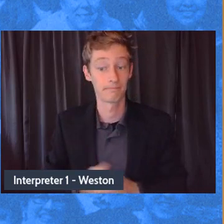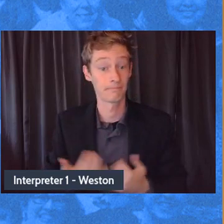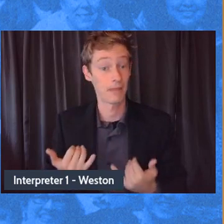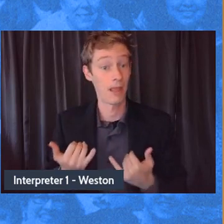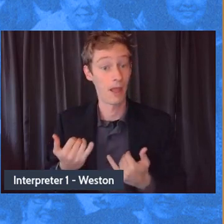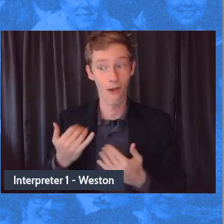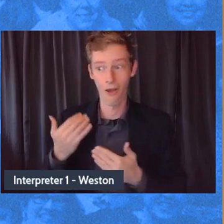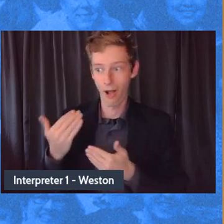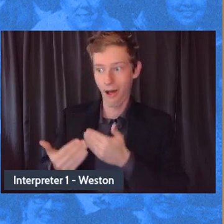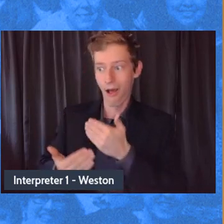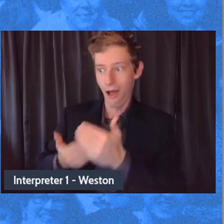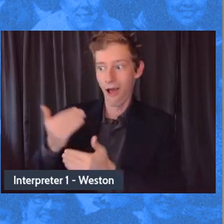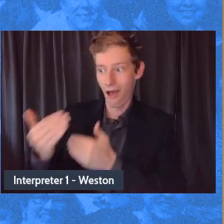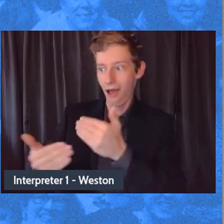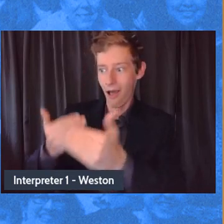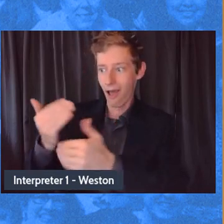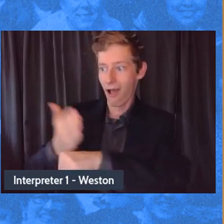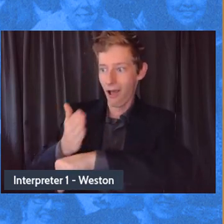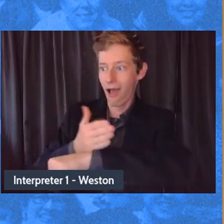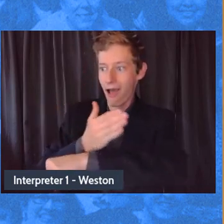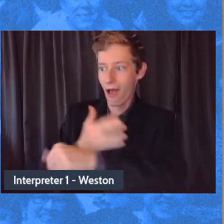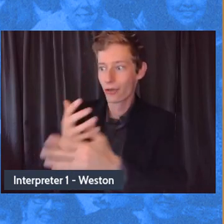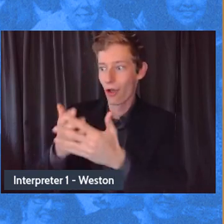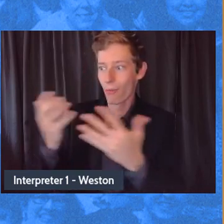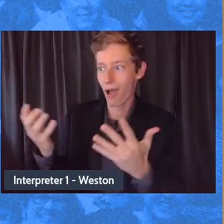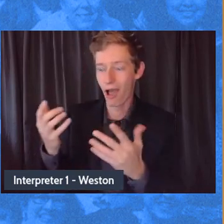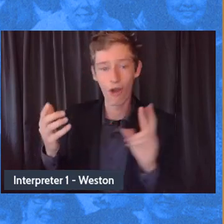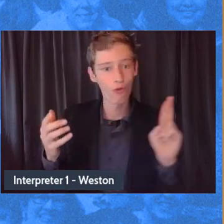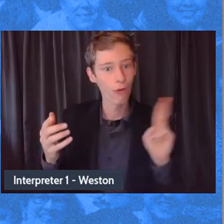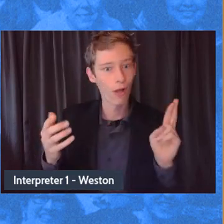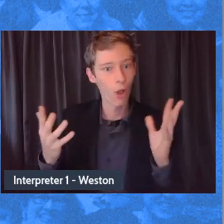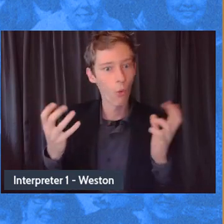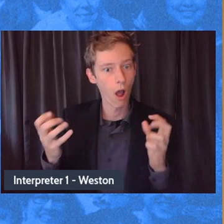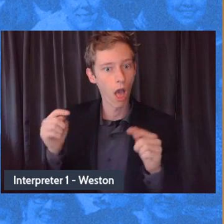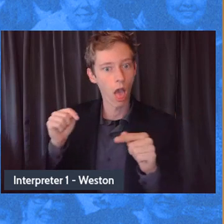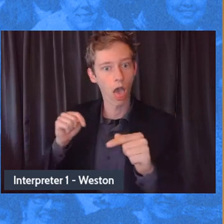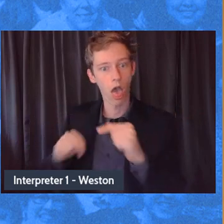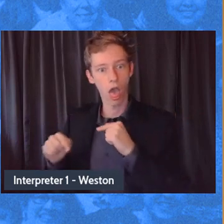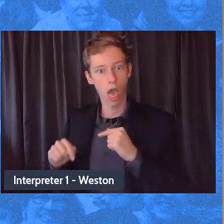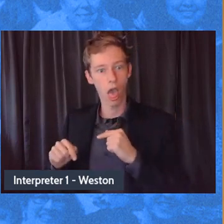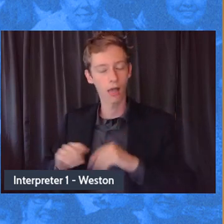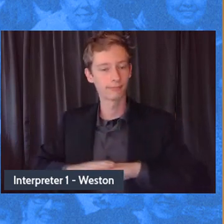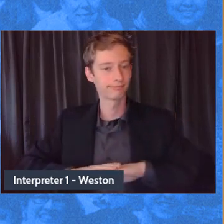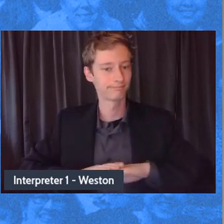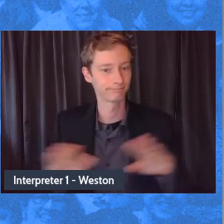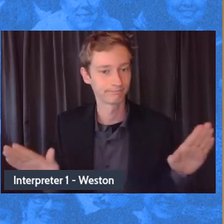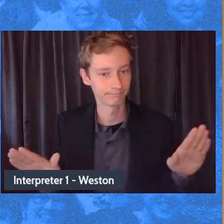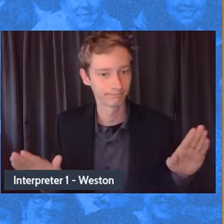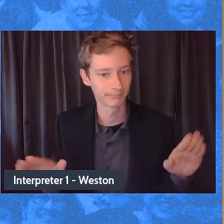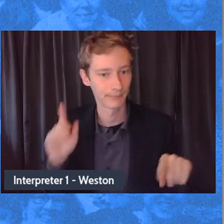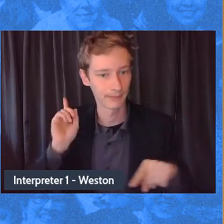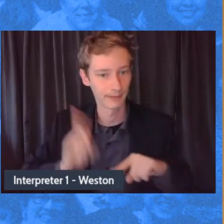So I know you were tired and you've been fighting for a long time, but I need you in this fight with me.